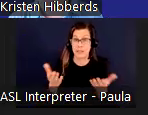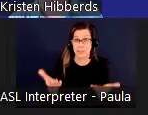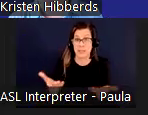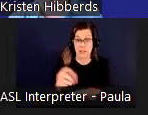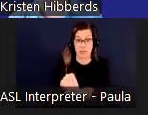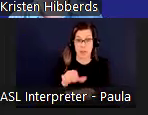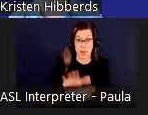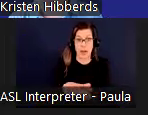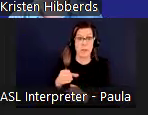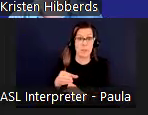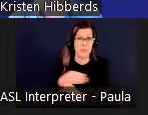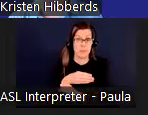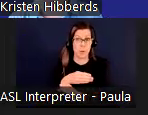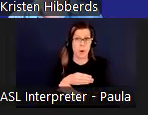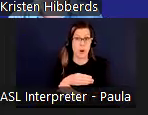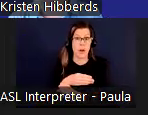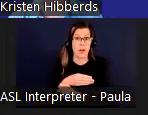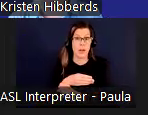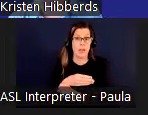record before we finish up.